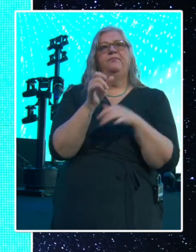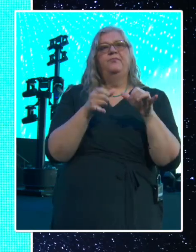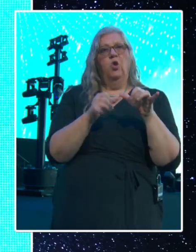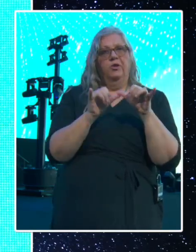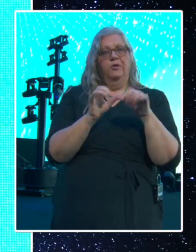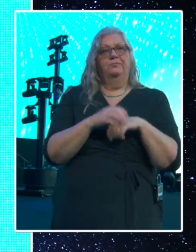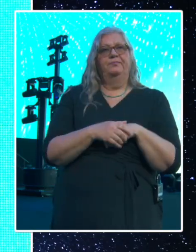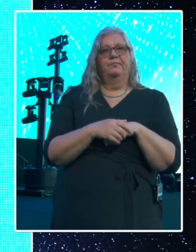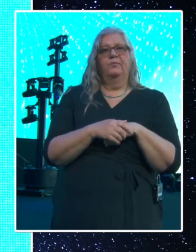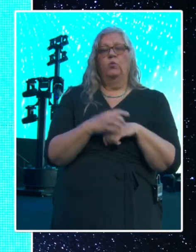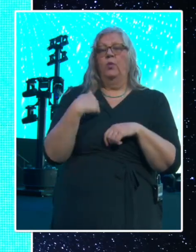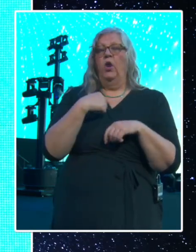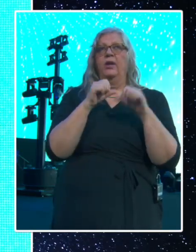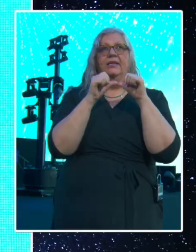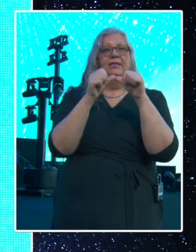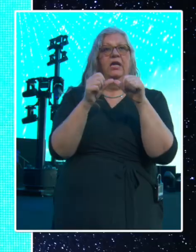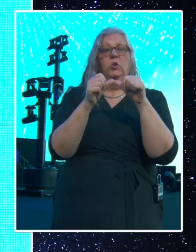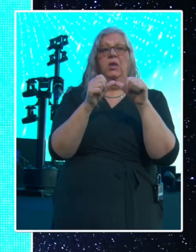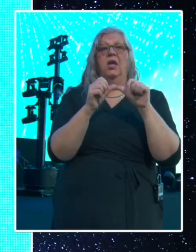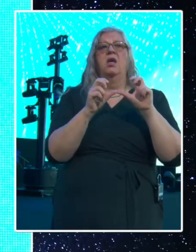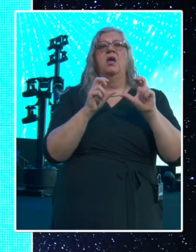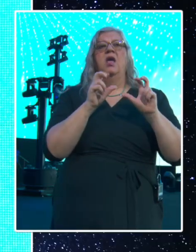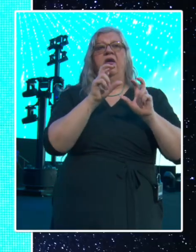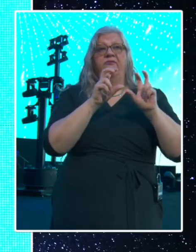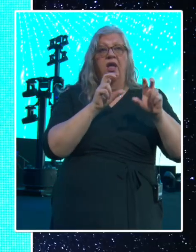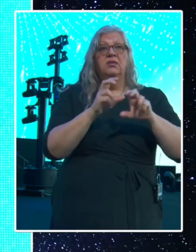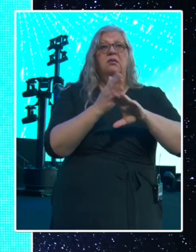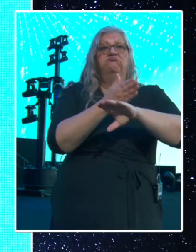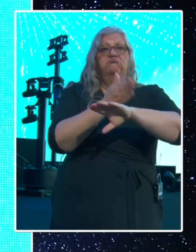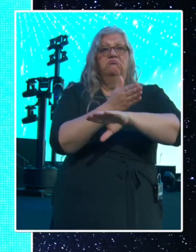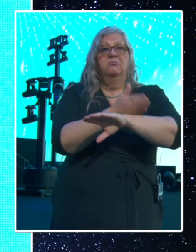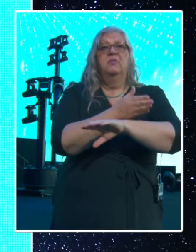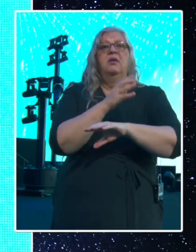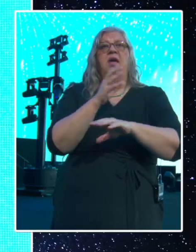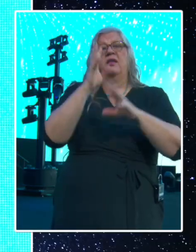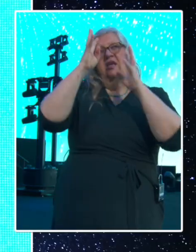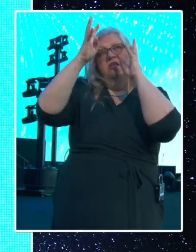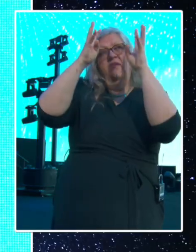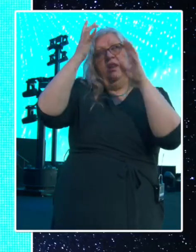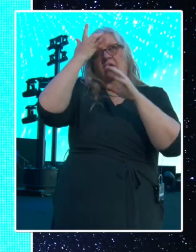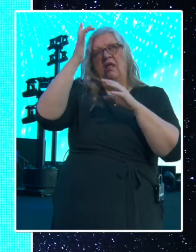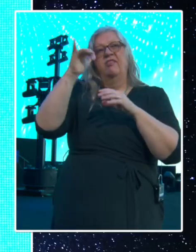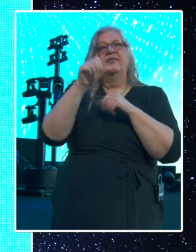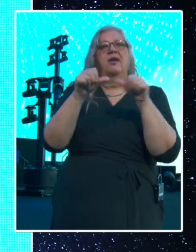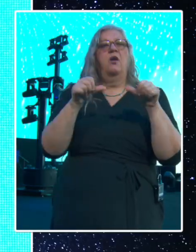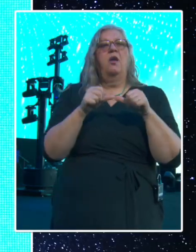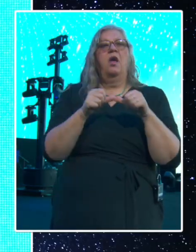and we're continually investing and innovating in this area. With the proposed acquisition of Juniper Networks,